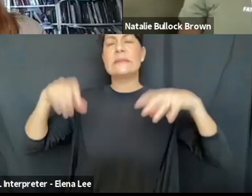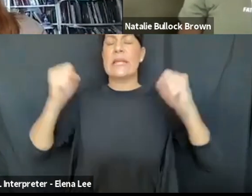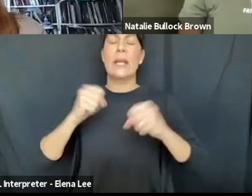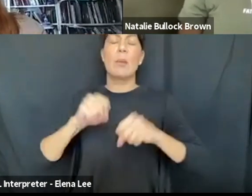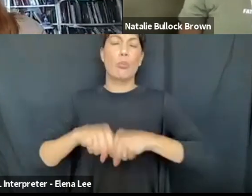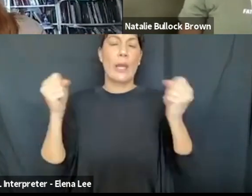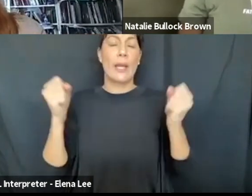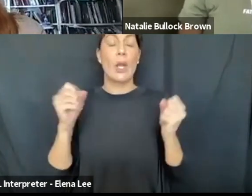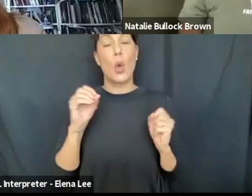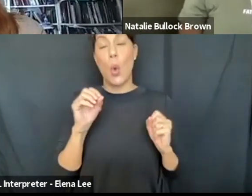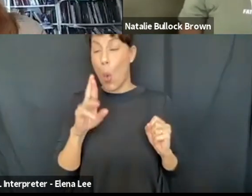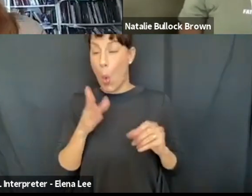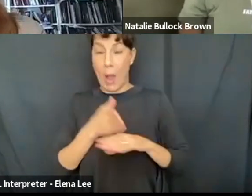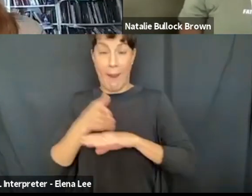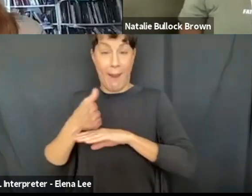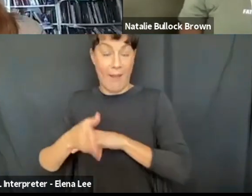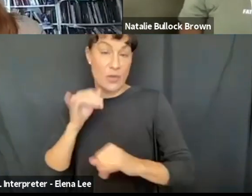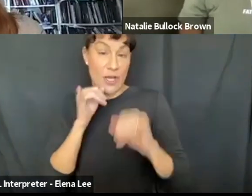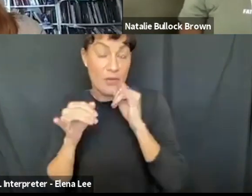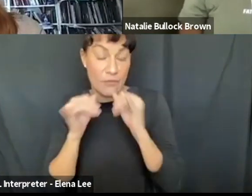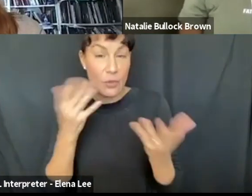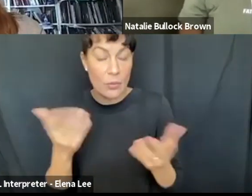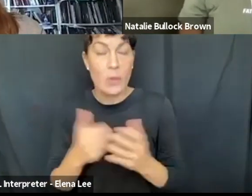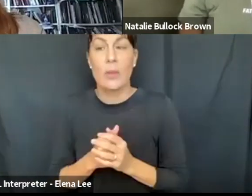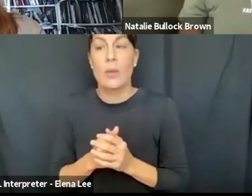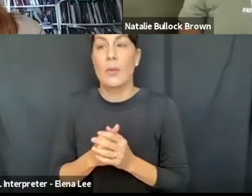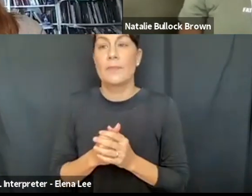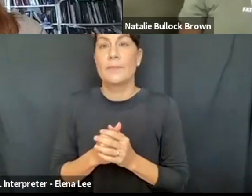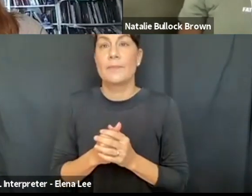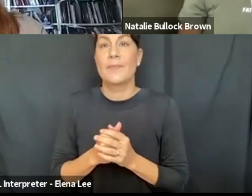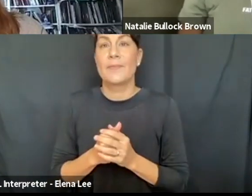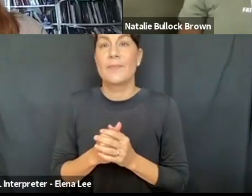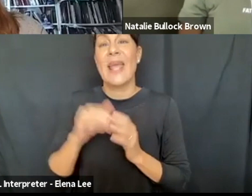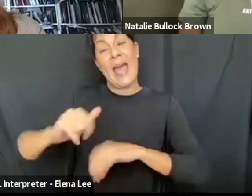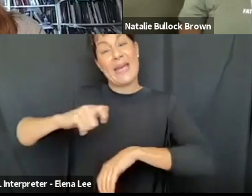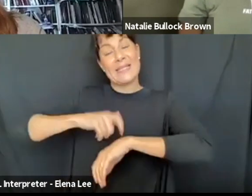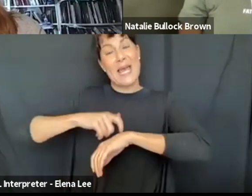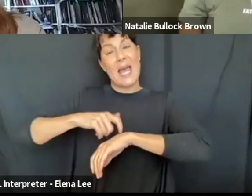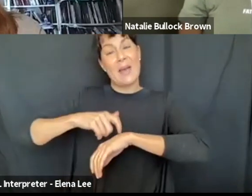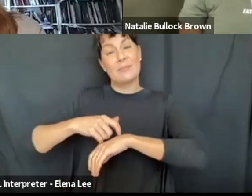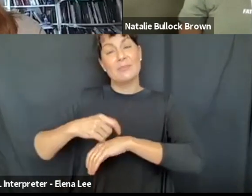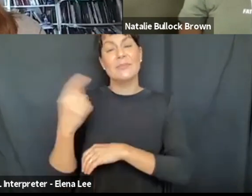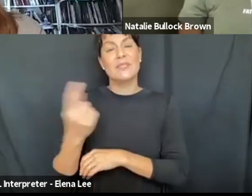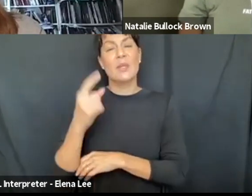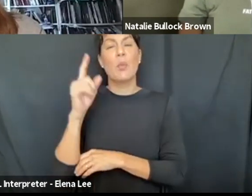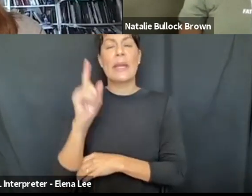or after the interview is over which is usually a time when someone needs someone to just catch them.